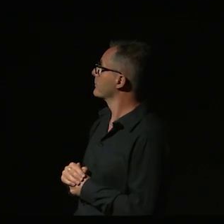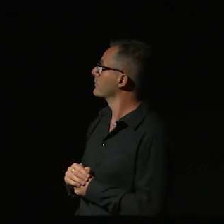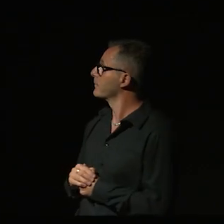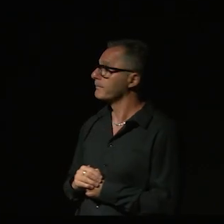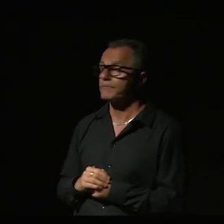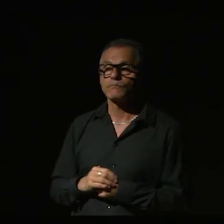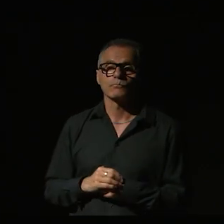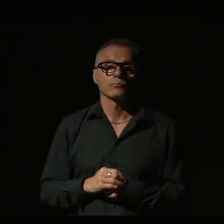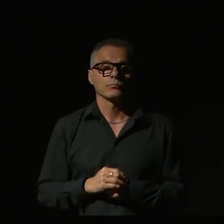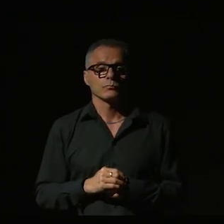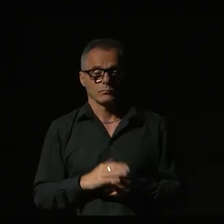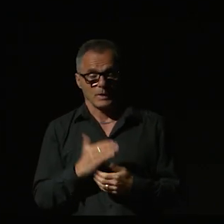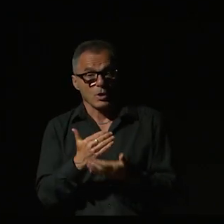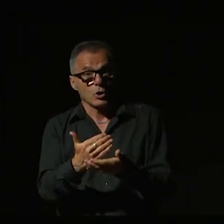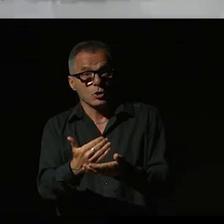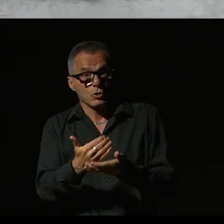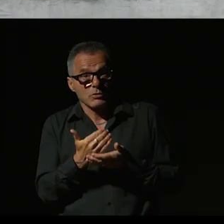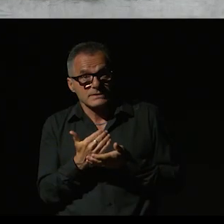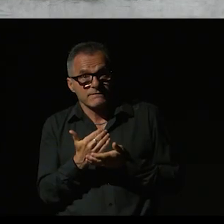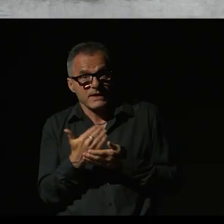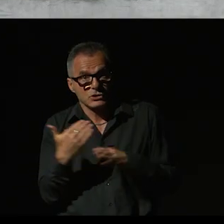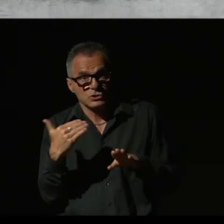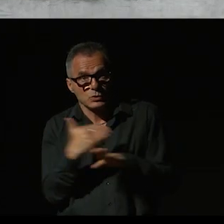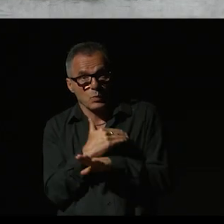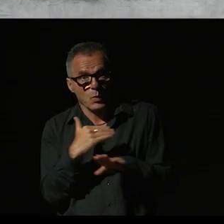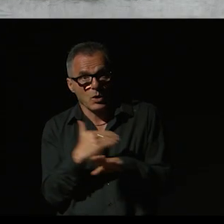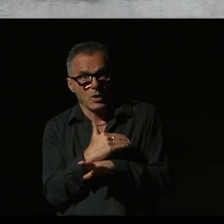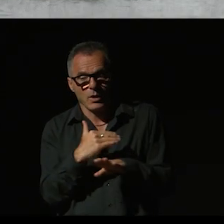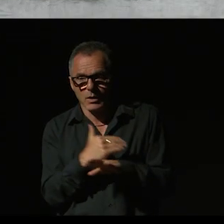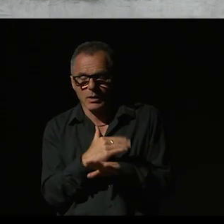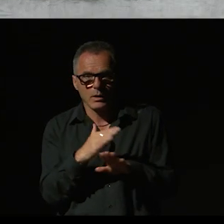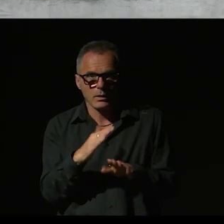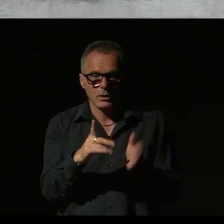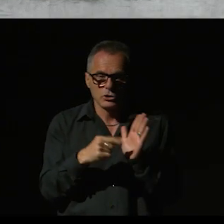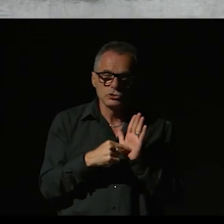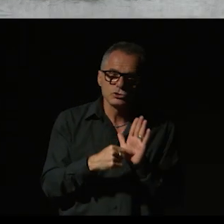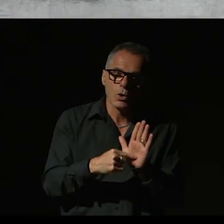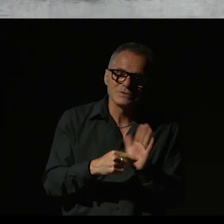The conservation work on these cartoons has also shed light on the history of their use and reuse.